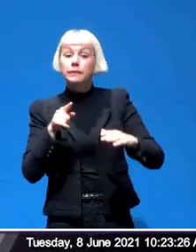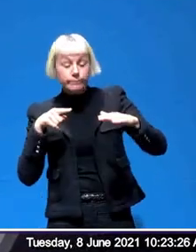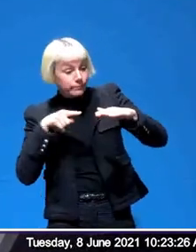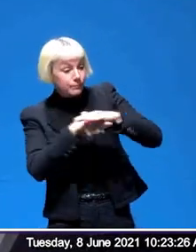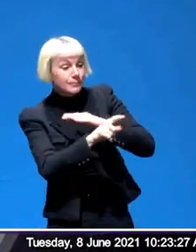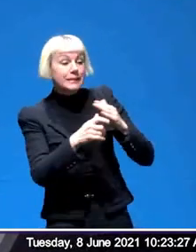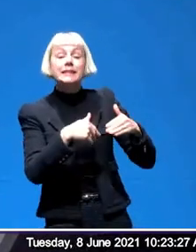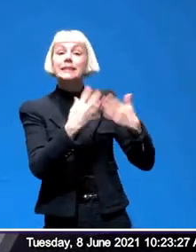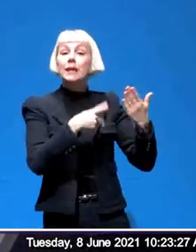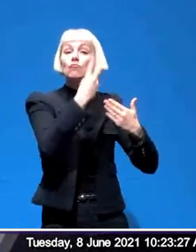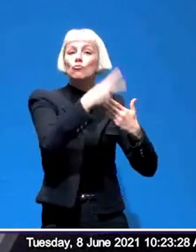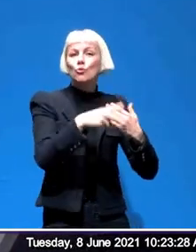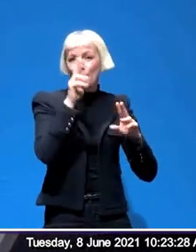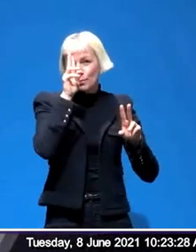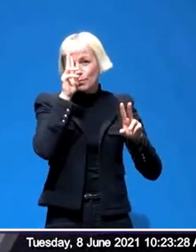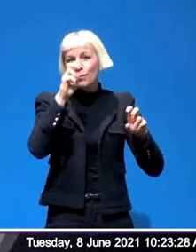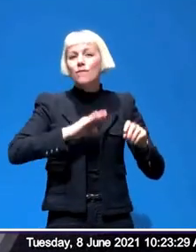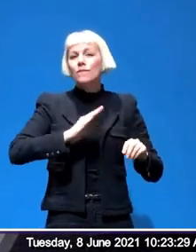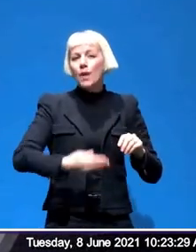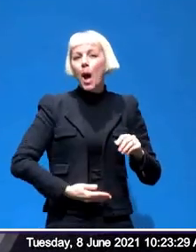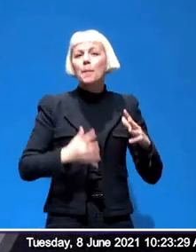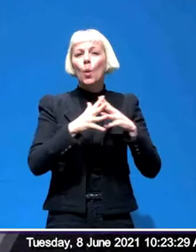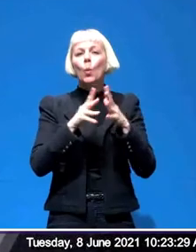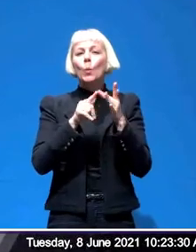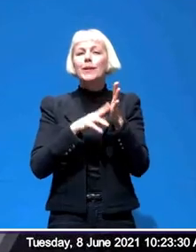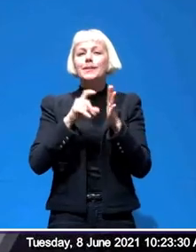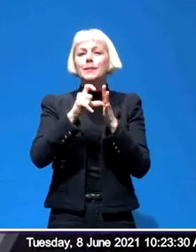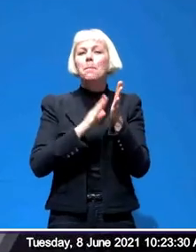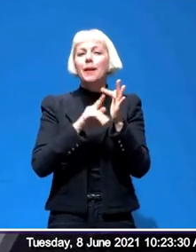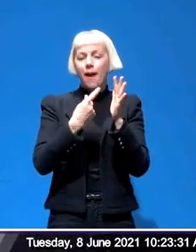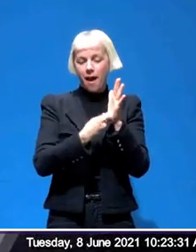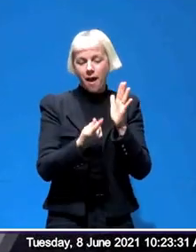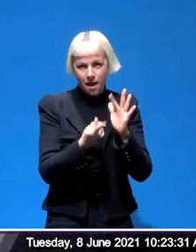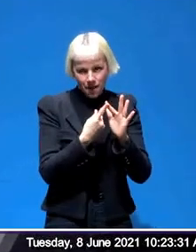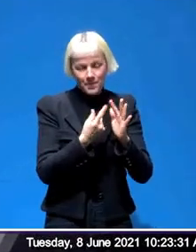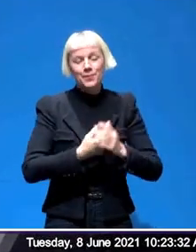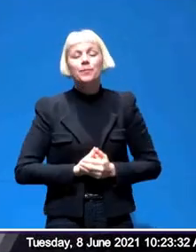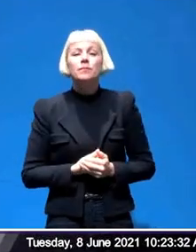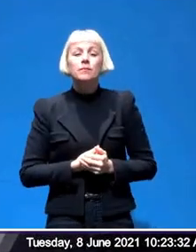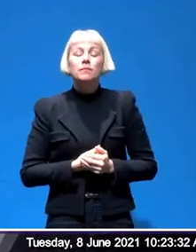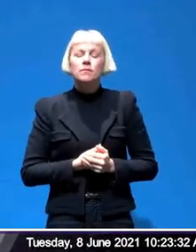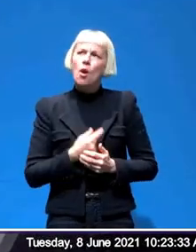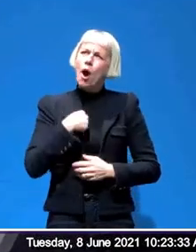As far as I recall, the time that Daniel lived at N Street there were staff at the house all the time.